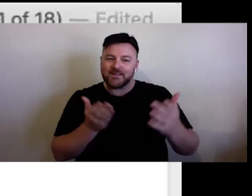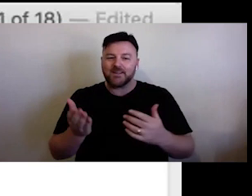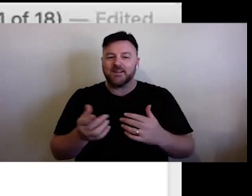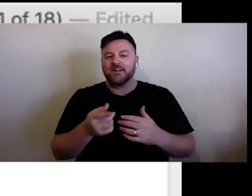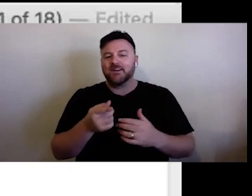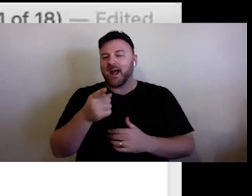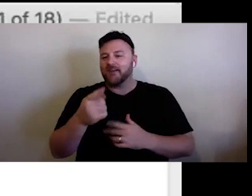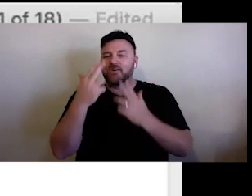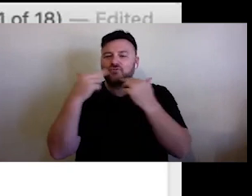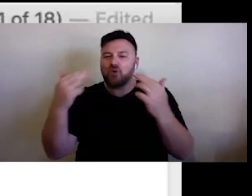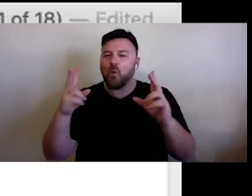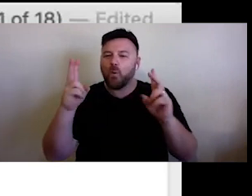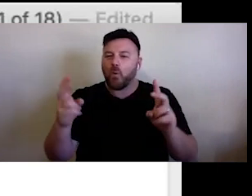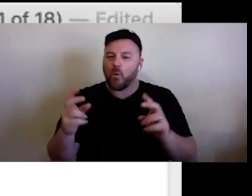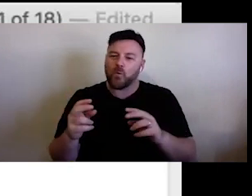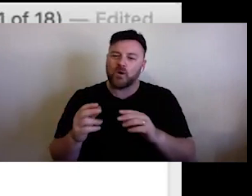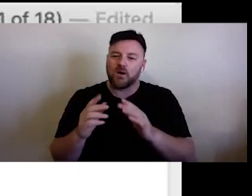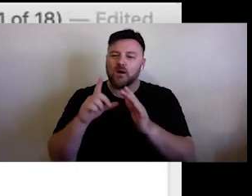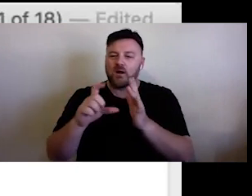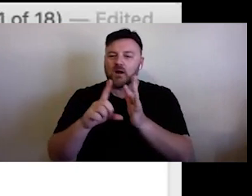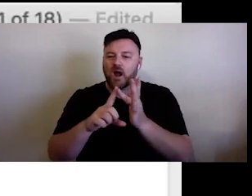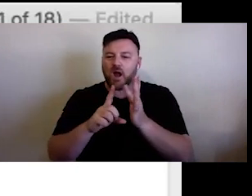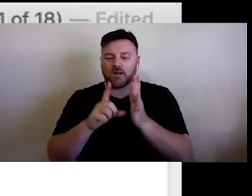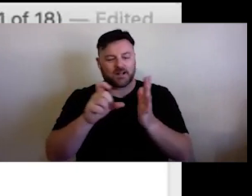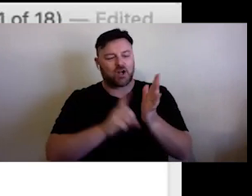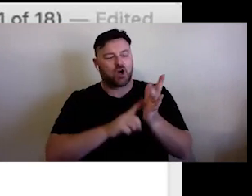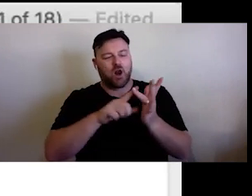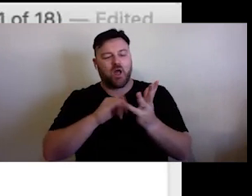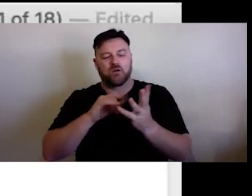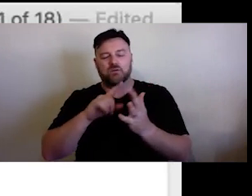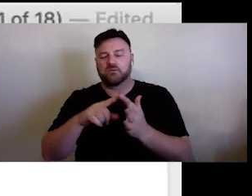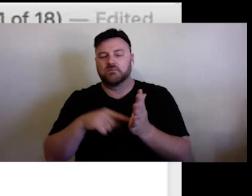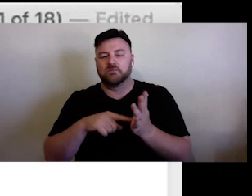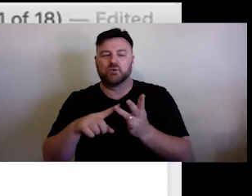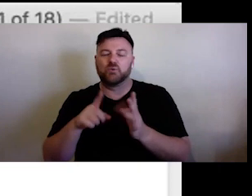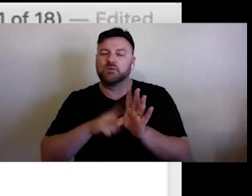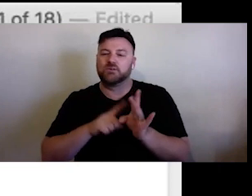singing the harmonies and made a video of it afterwards and that's